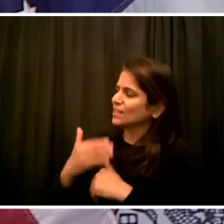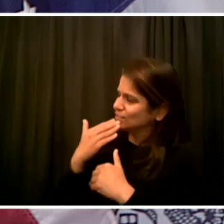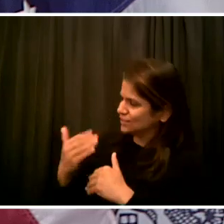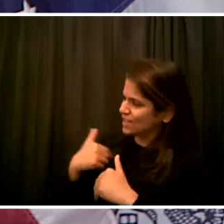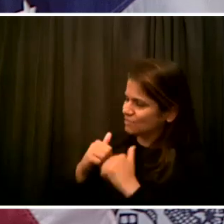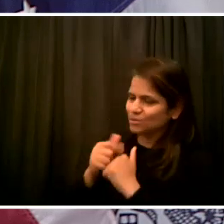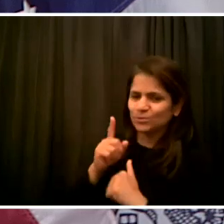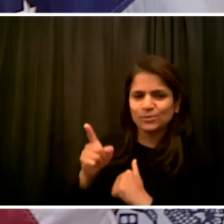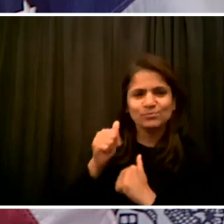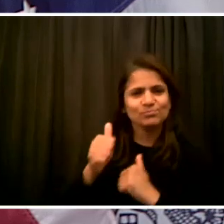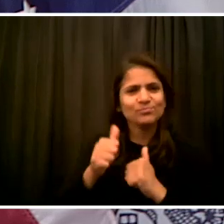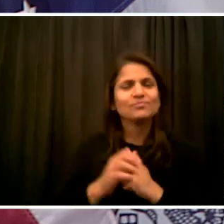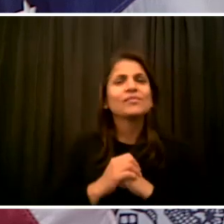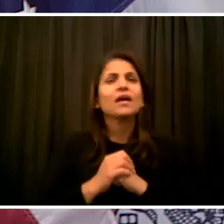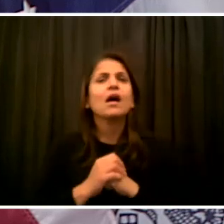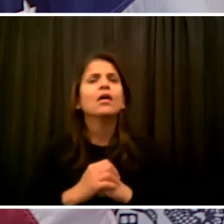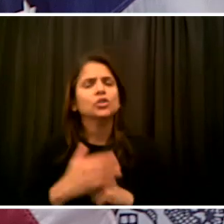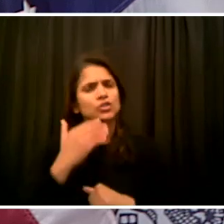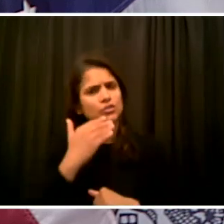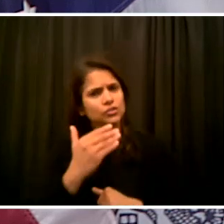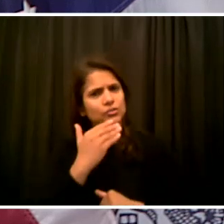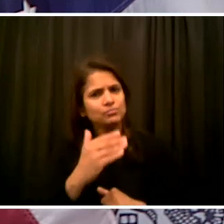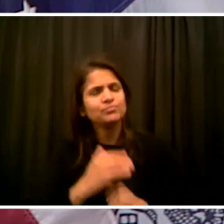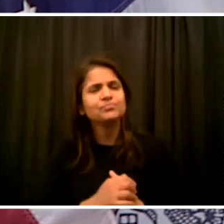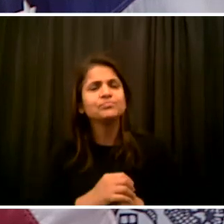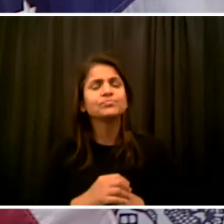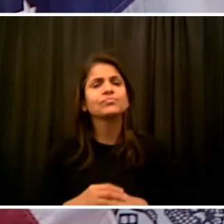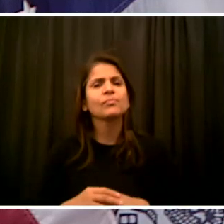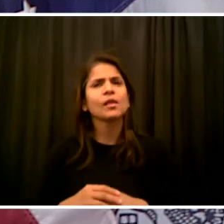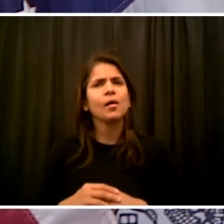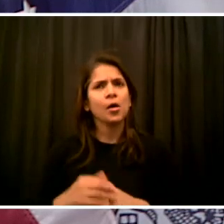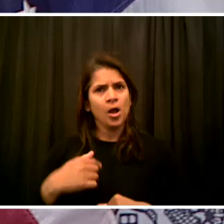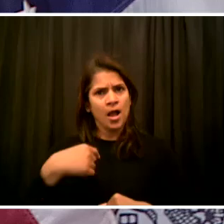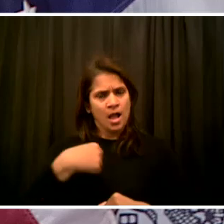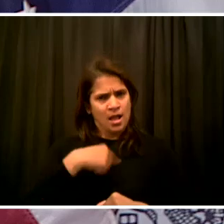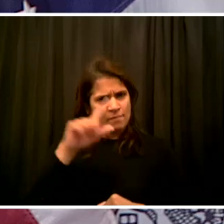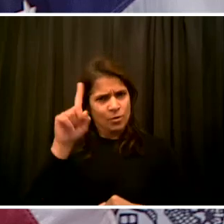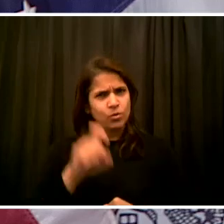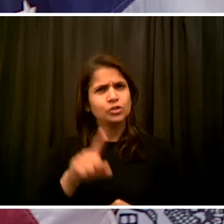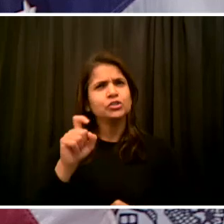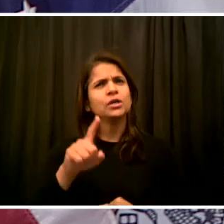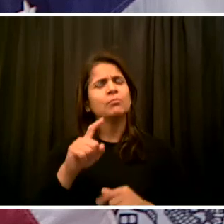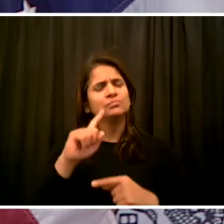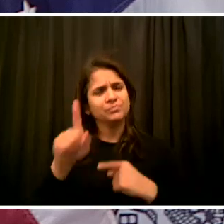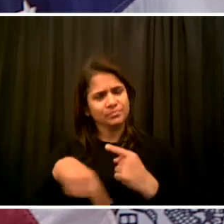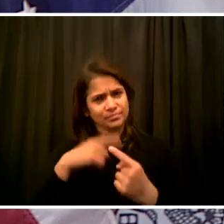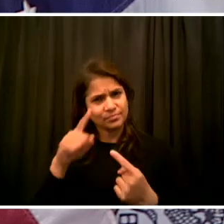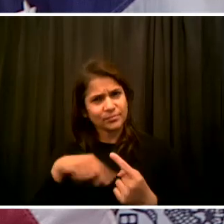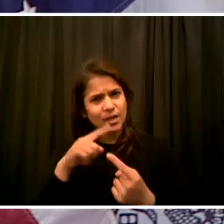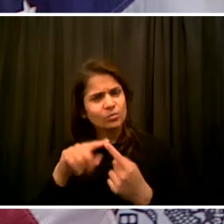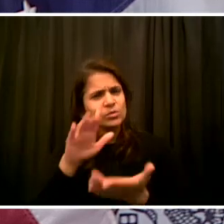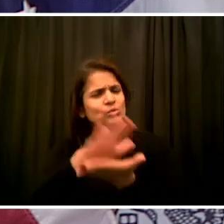I'D LIKE TO ASK YOU A QUESTION